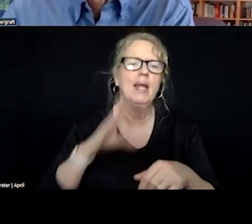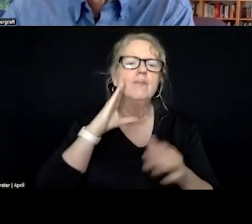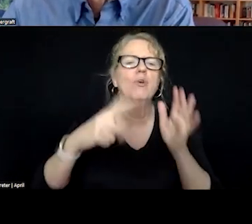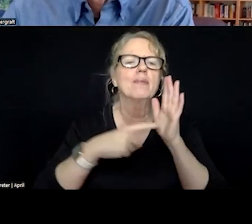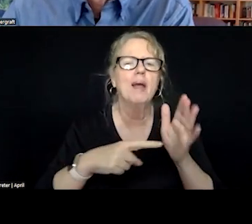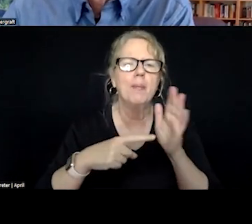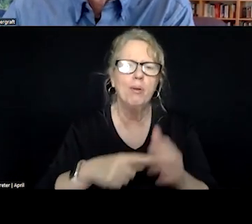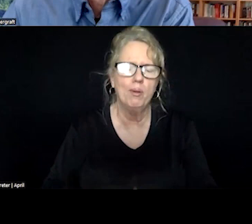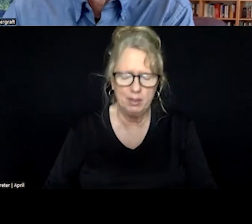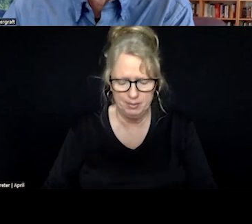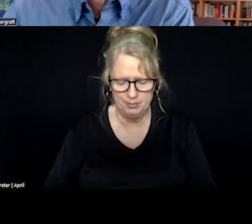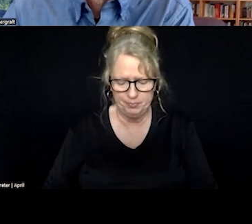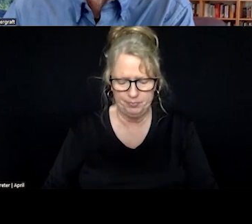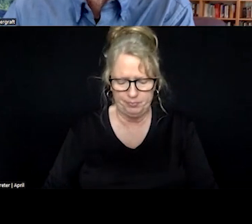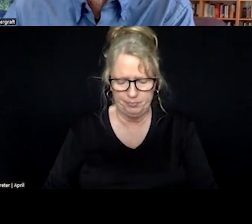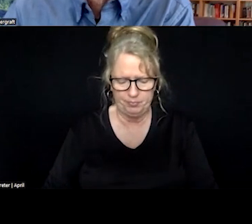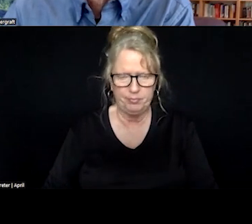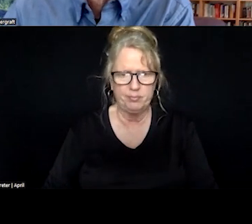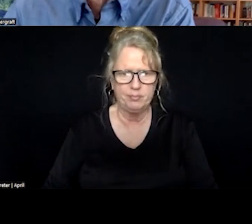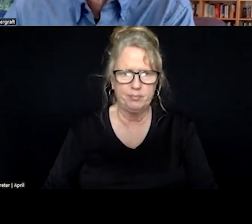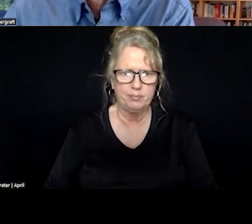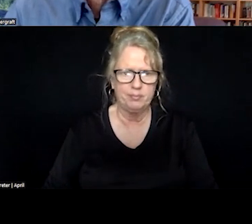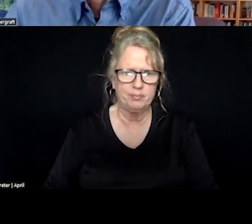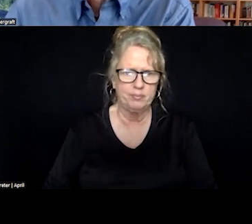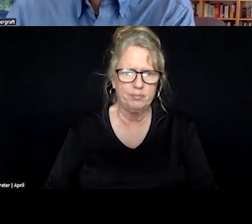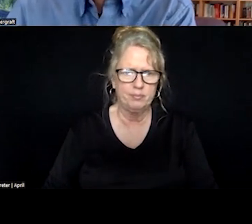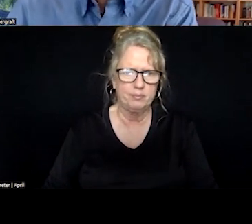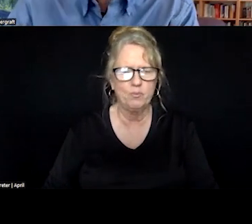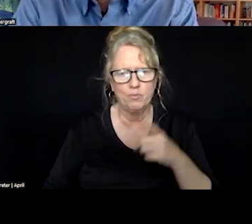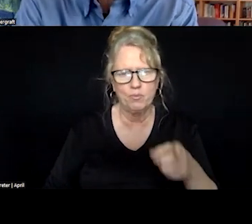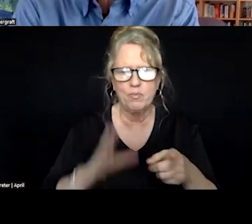FOR EXAMPLE, HERE IS ONE CALLED THE EMPLOYEE HANDBOOK GUIDE.